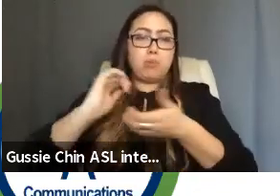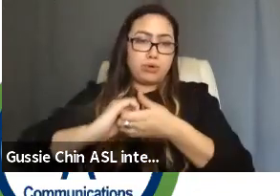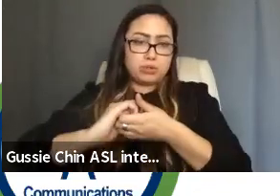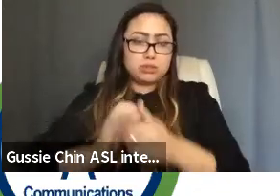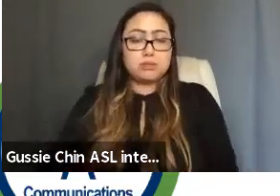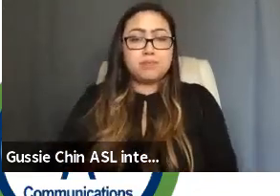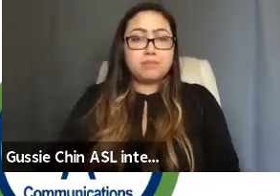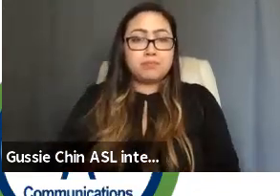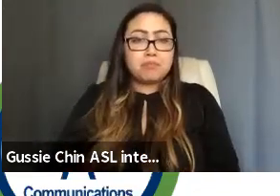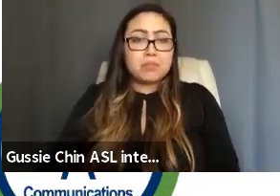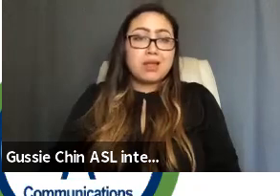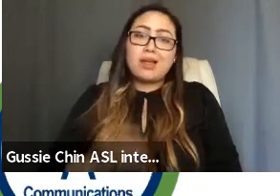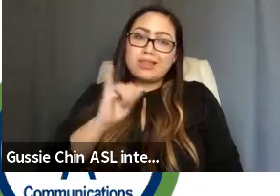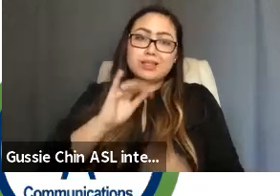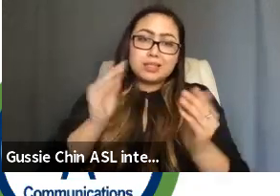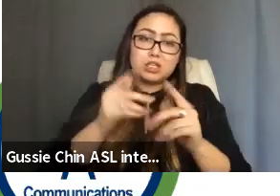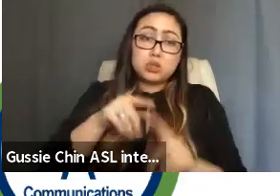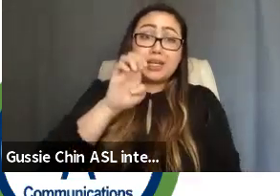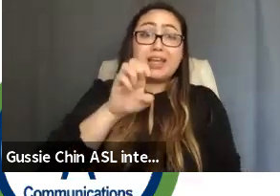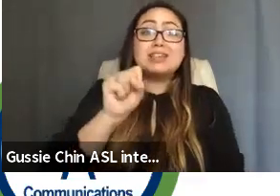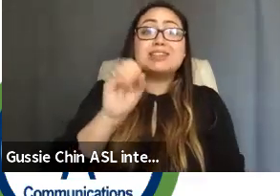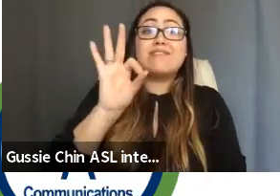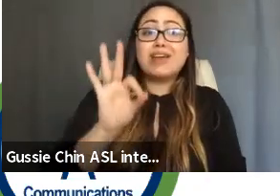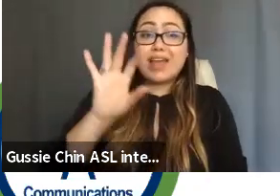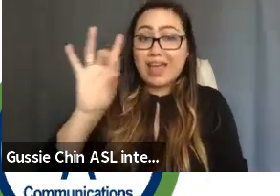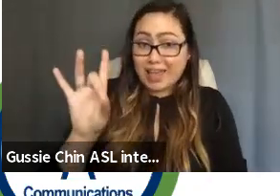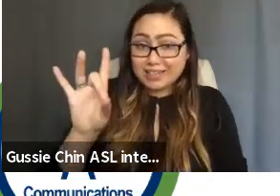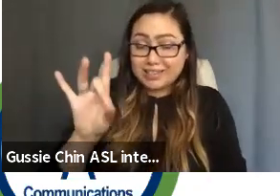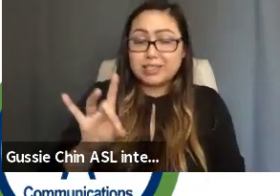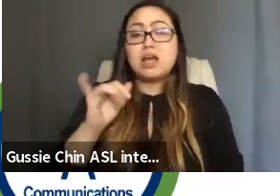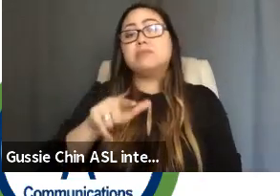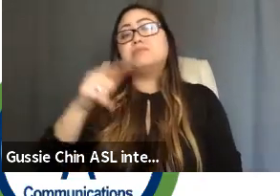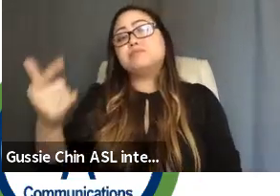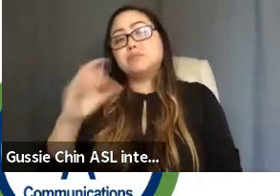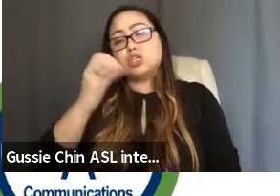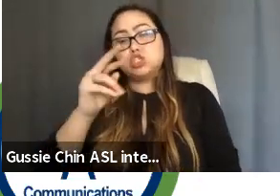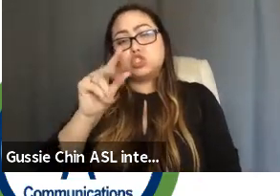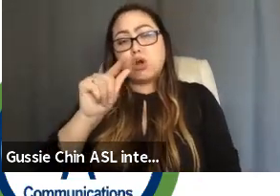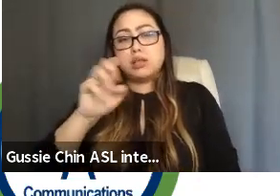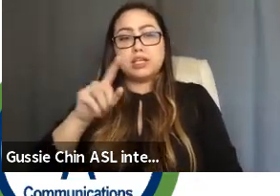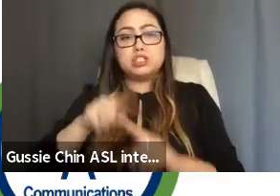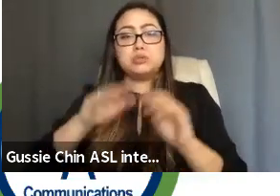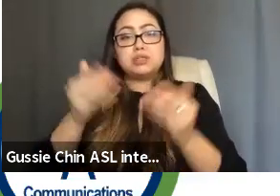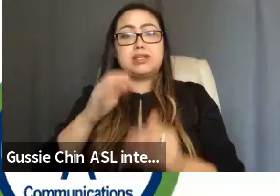a little bit of an introduction to ESF 8. I'll go back to Charlotte again to introduce ESF 6.